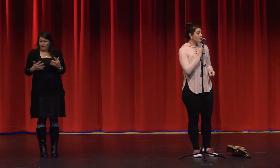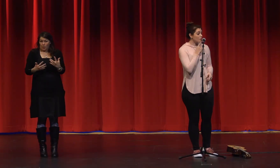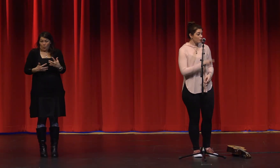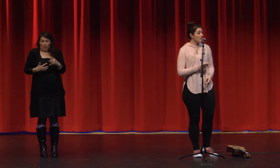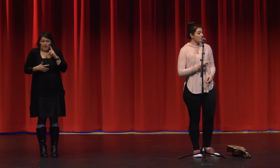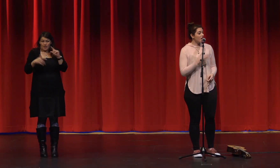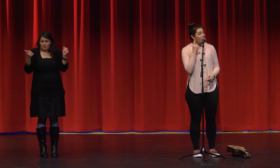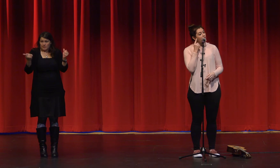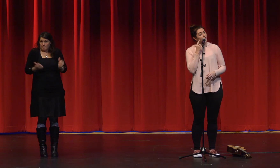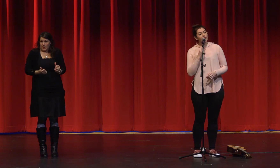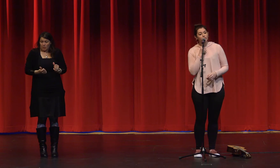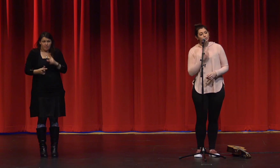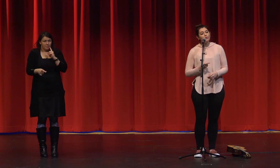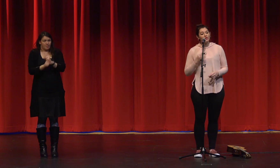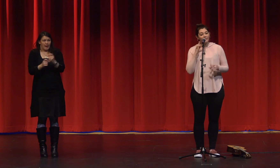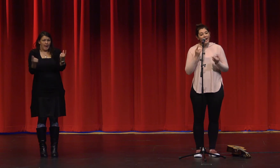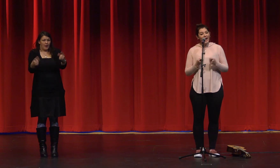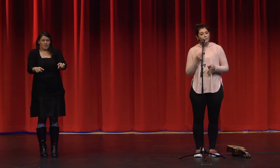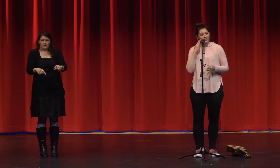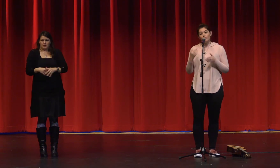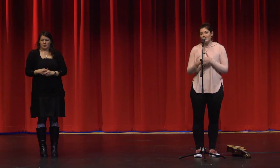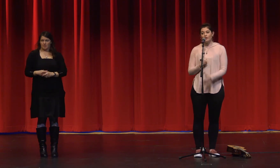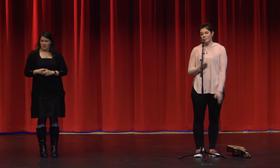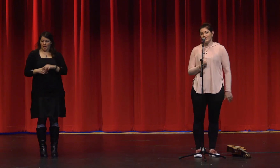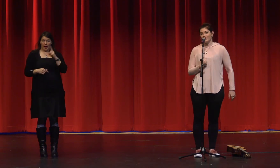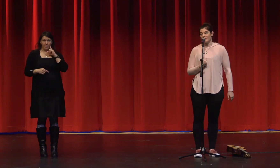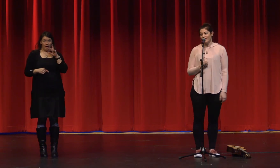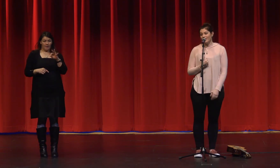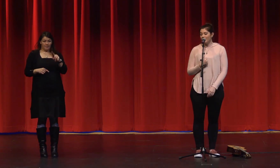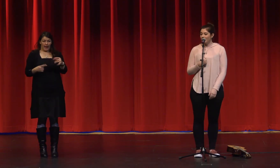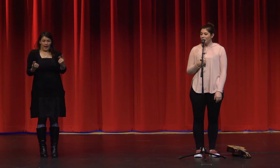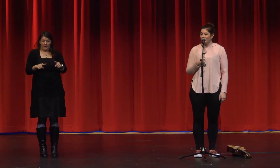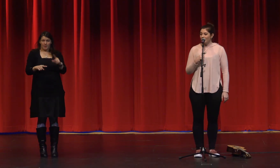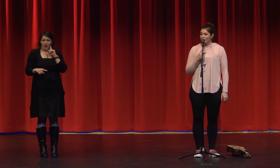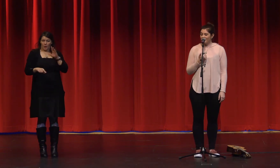That was real, and I thought for sure if that happened it would kill me.